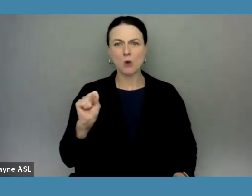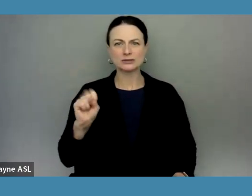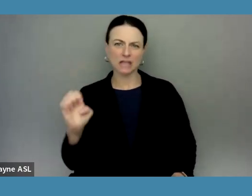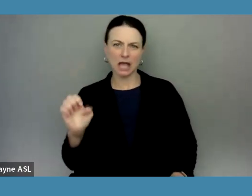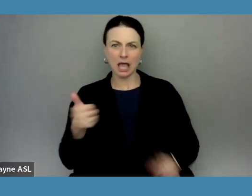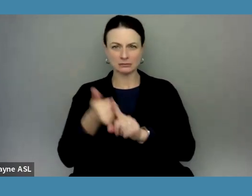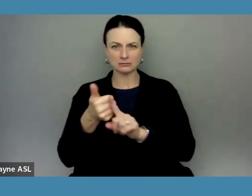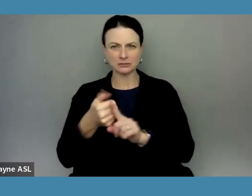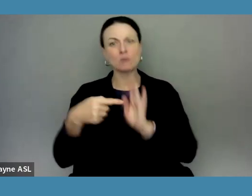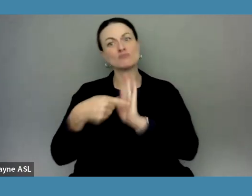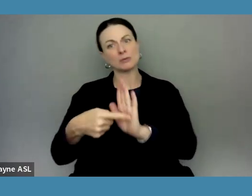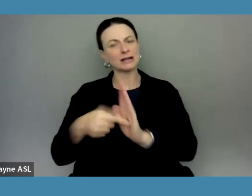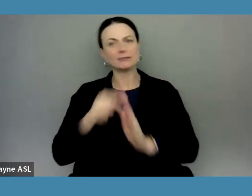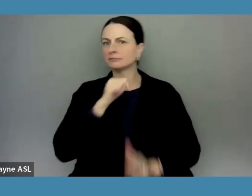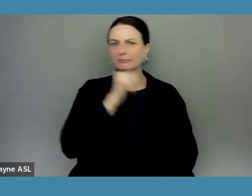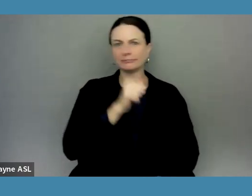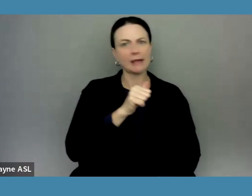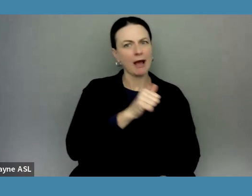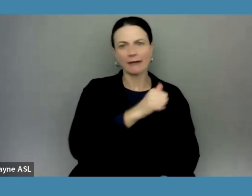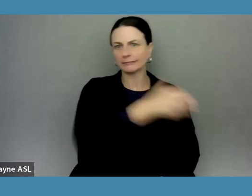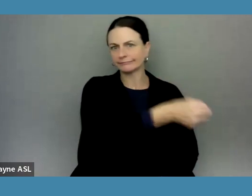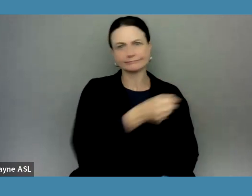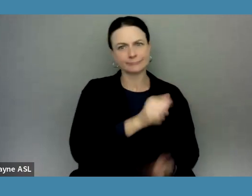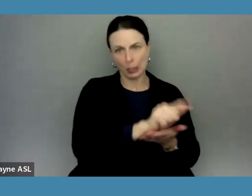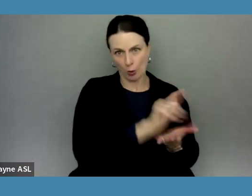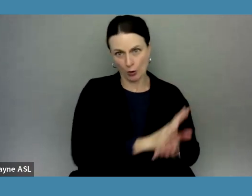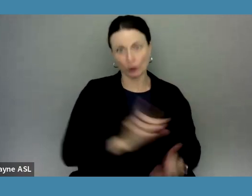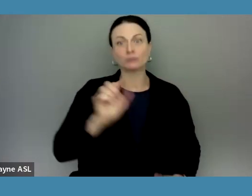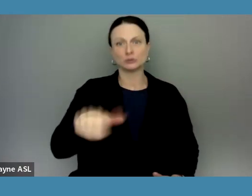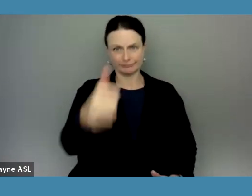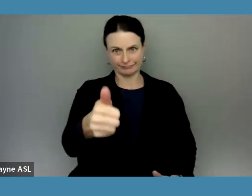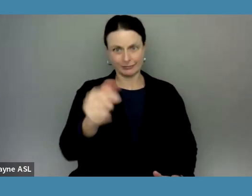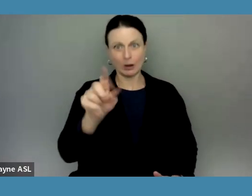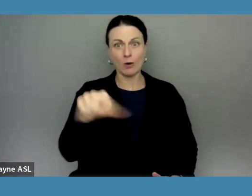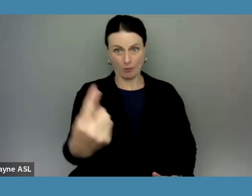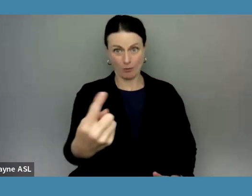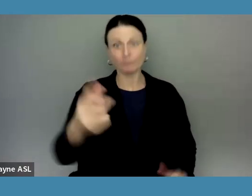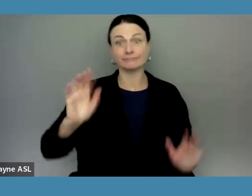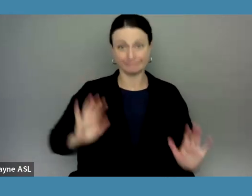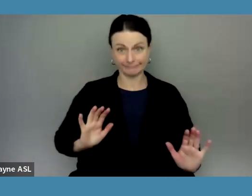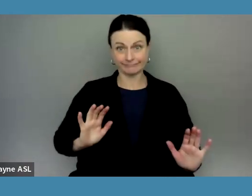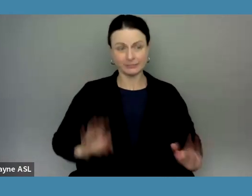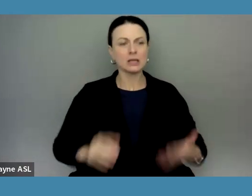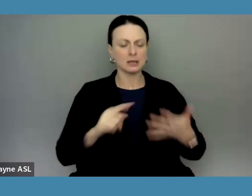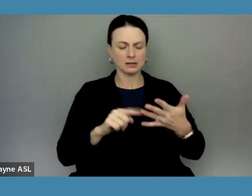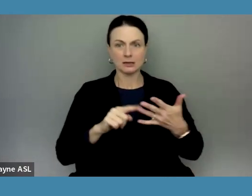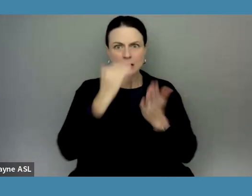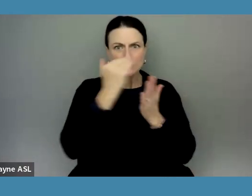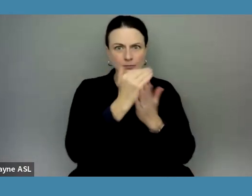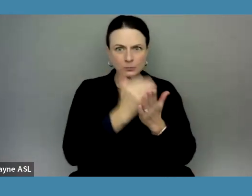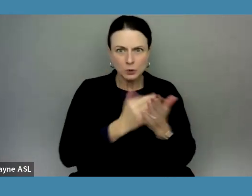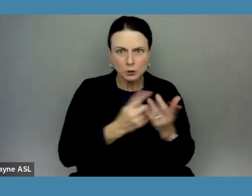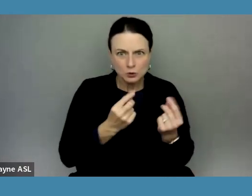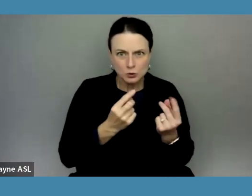meaning that you're not represented by an attorney, the procedure for fair hearings and what to expect.